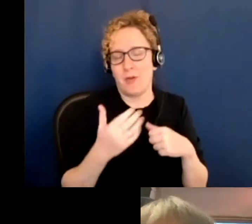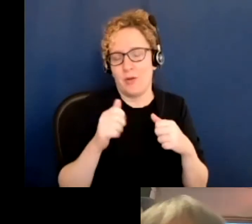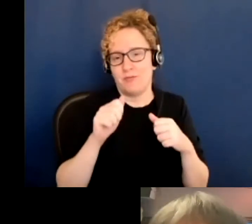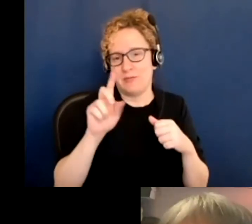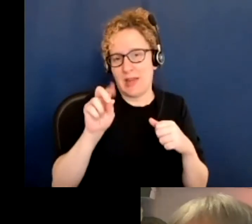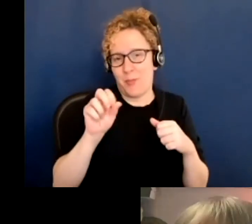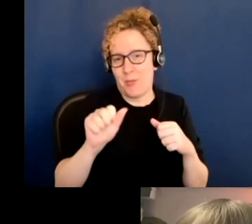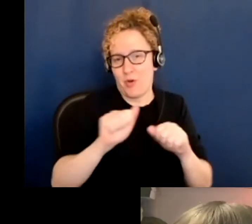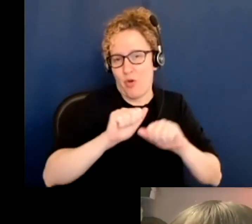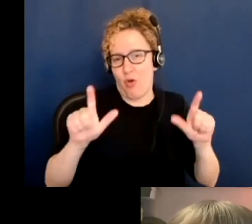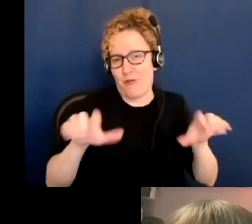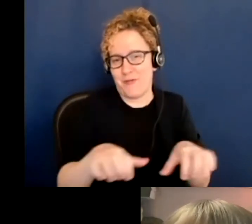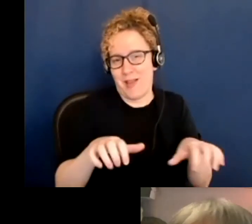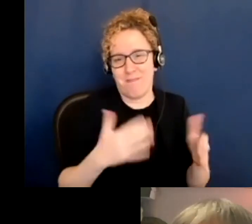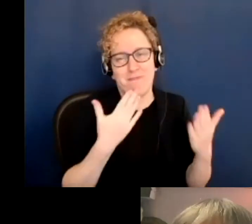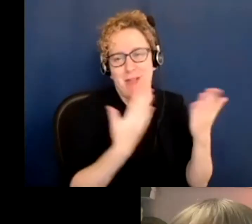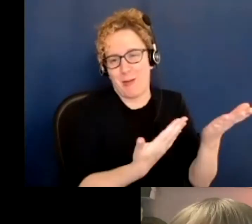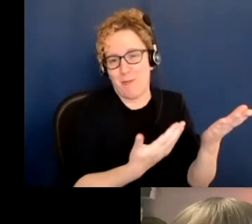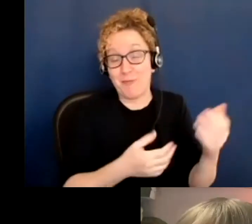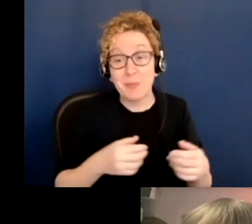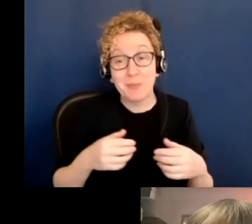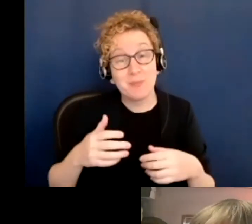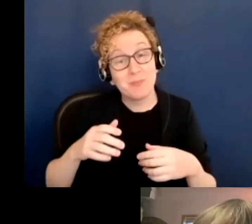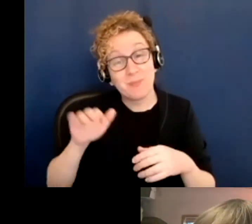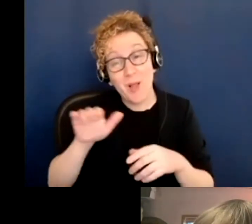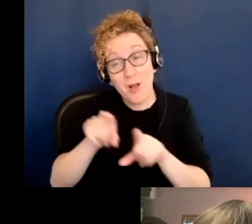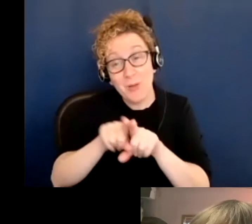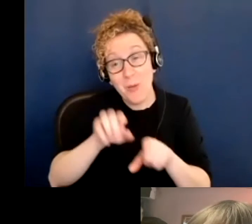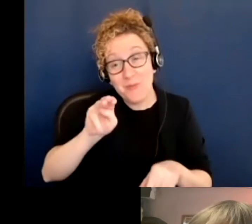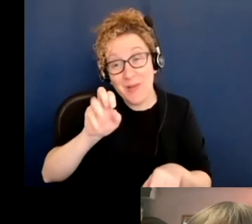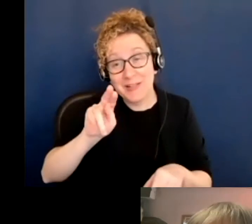I want to give a shout out to you, Monica, for your leadership and the NCDE team and